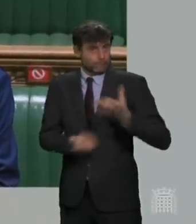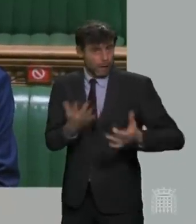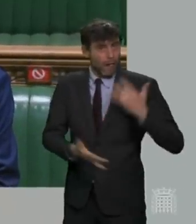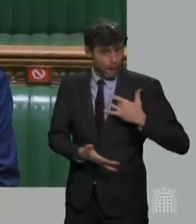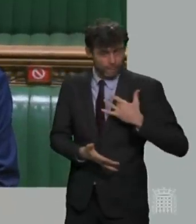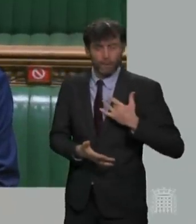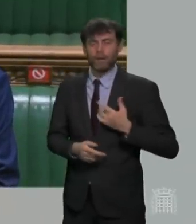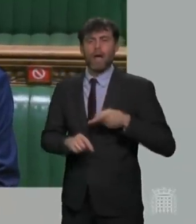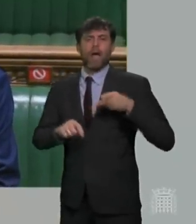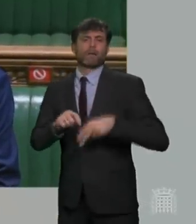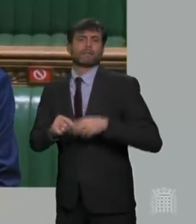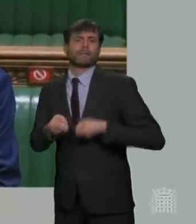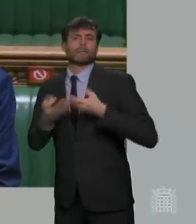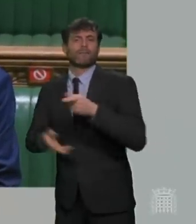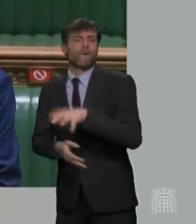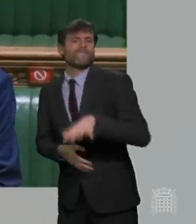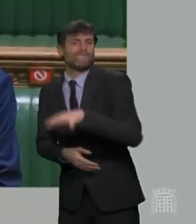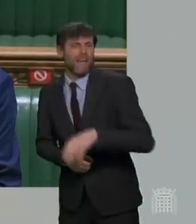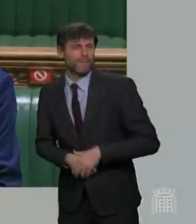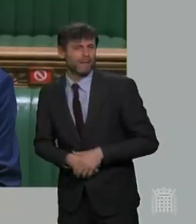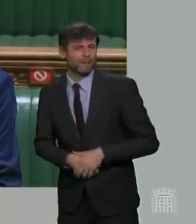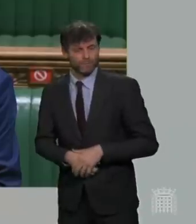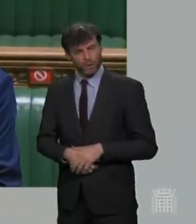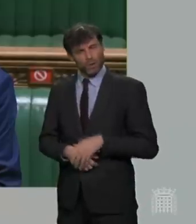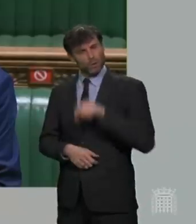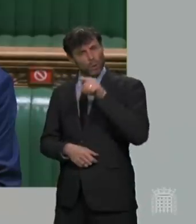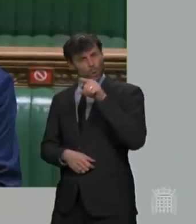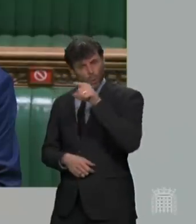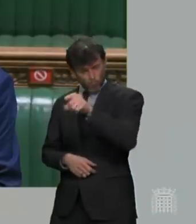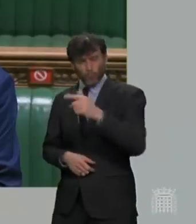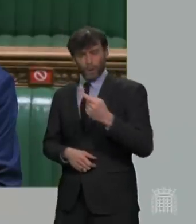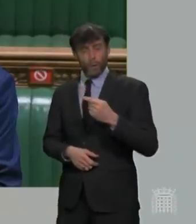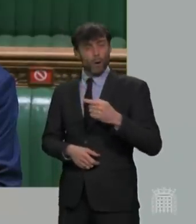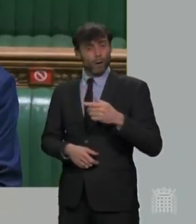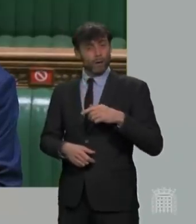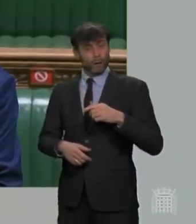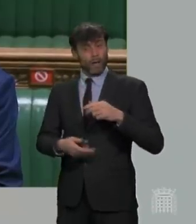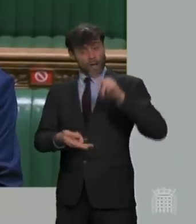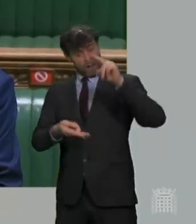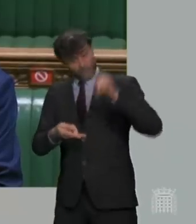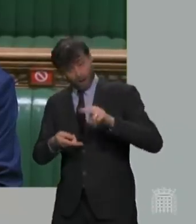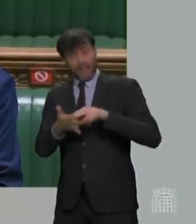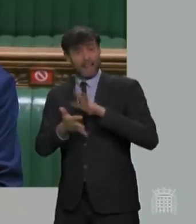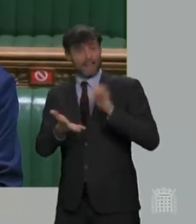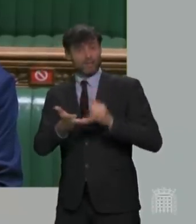but he has refused to do so. If he so determined to cut NHS pay, will he at least show some courage